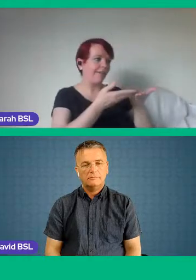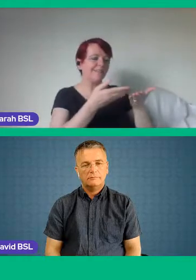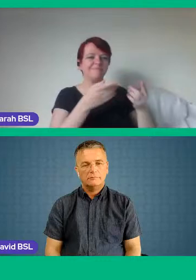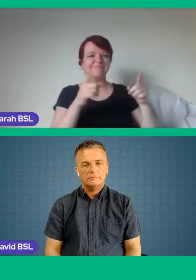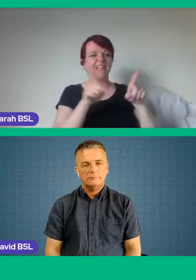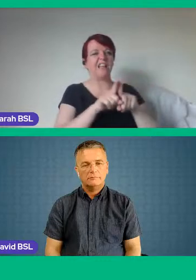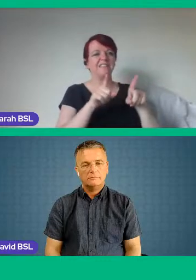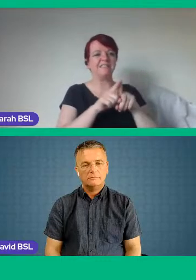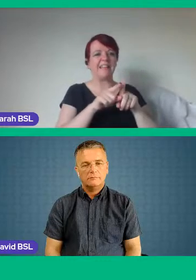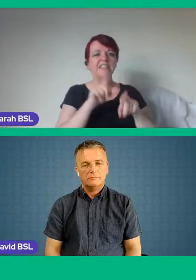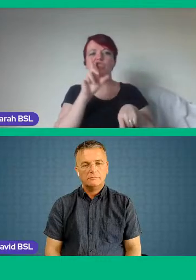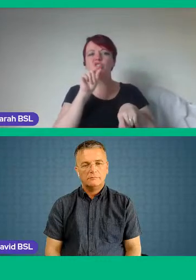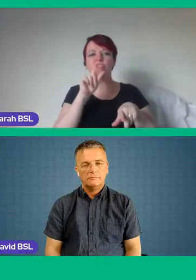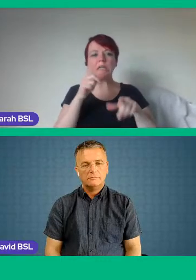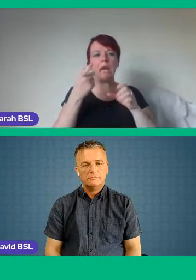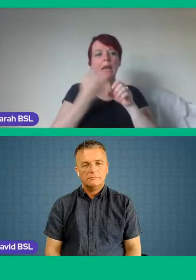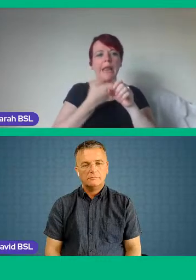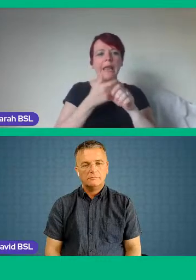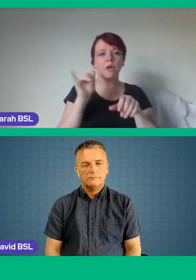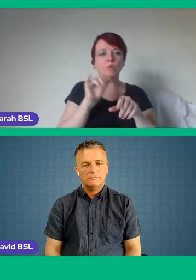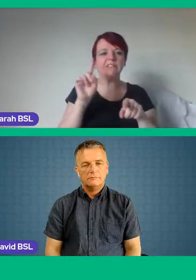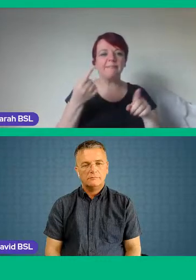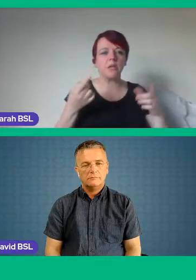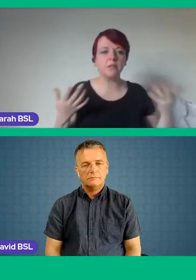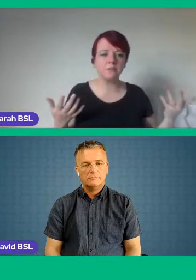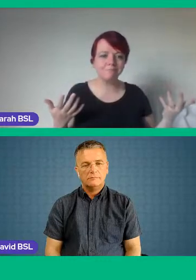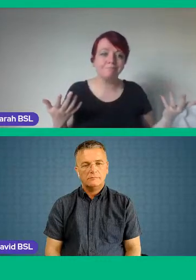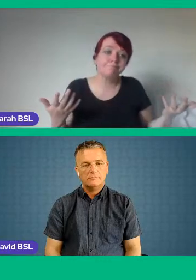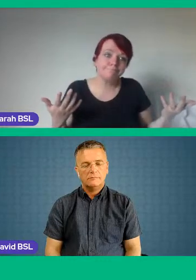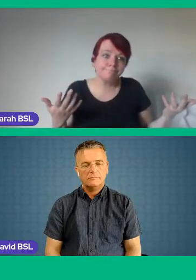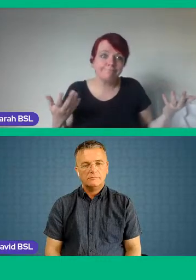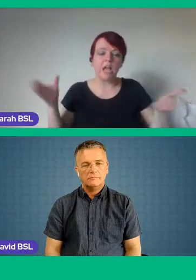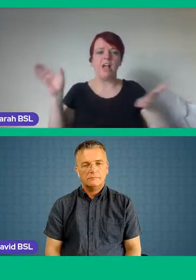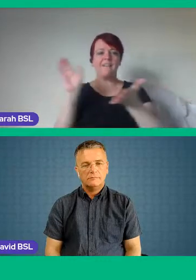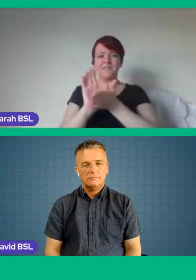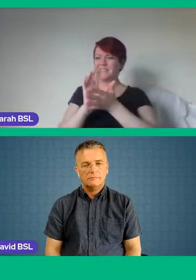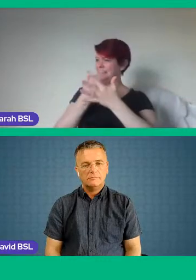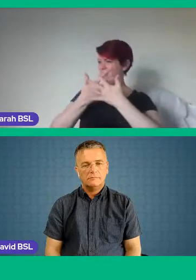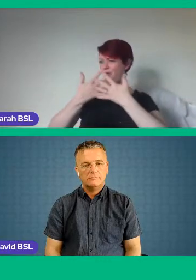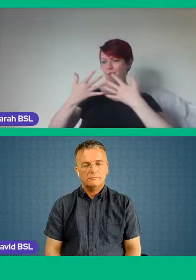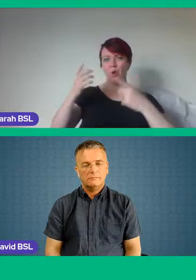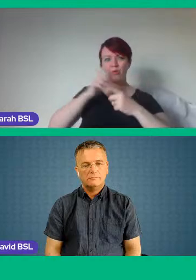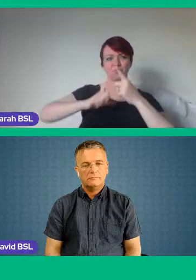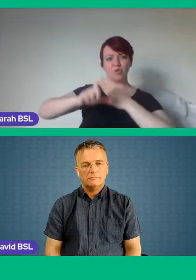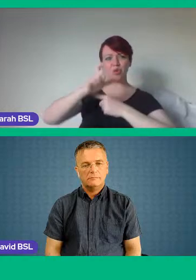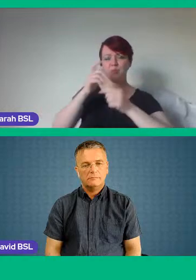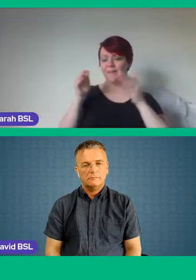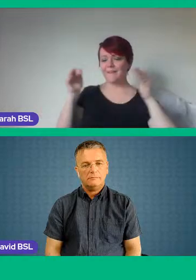There is a huge amount of funding available for community focused projects and what I said to our students was